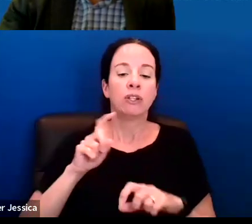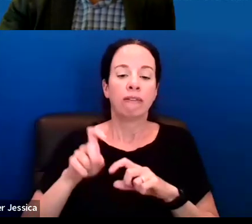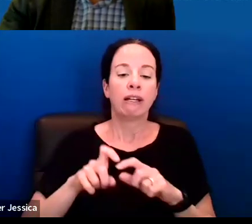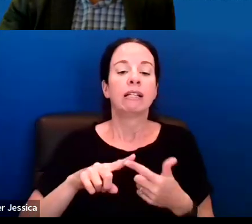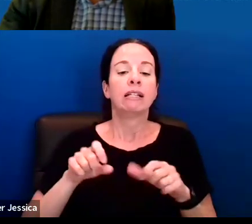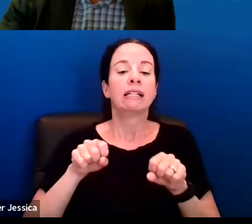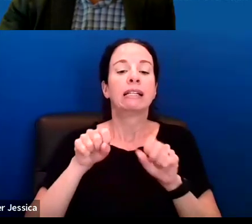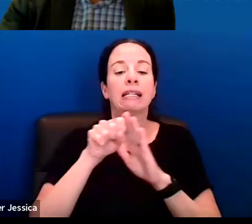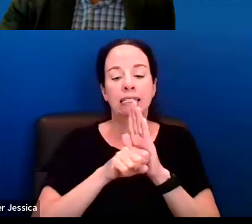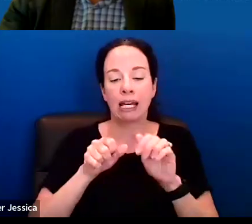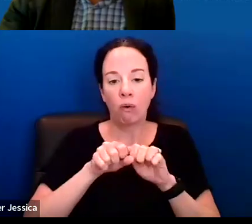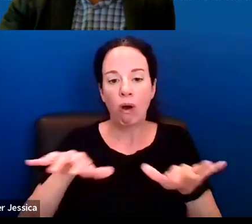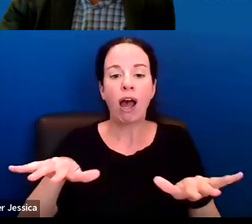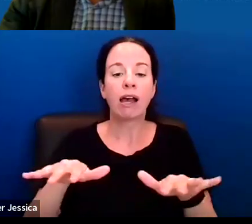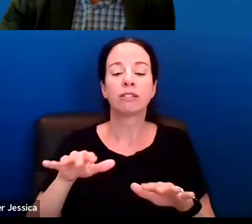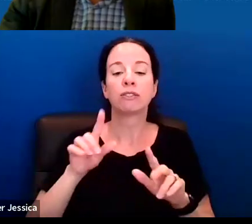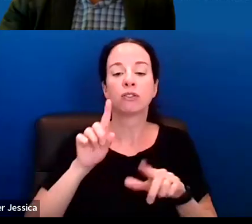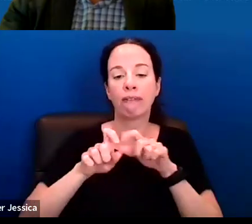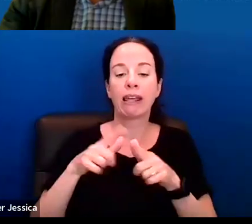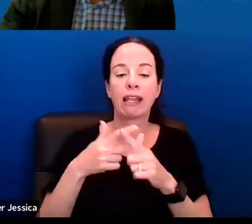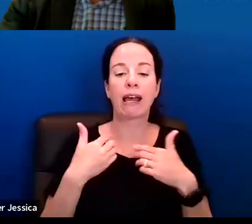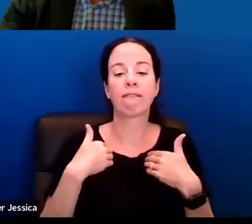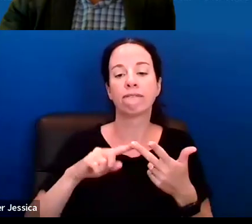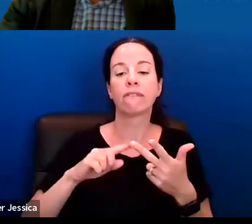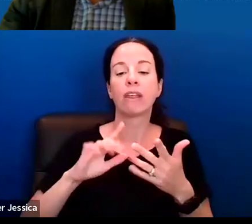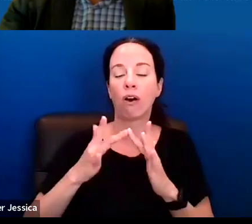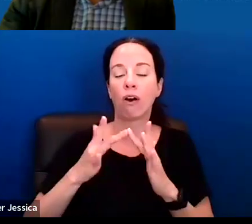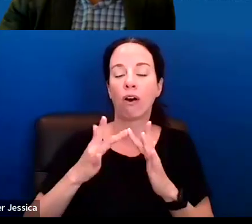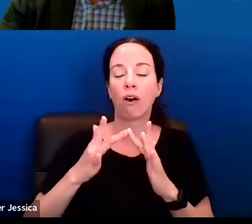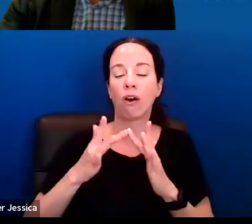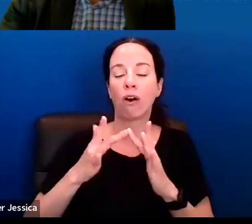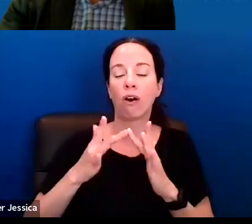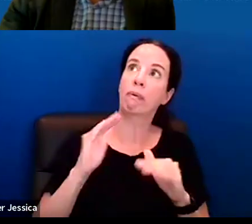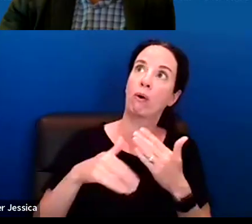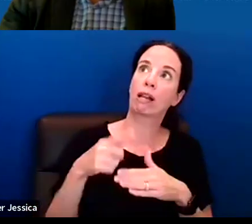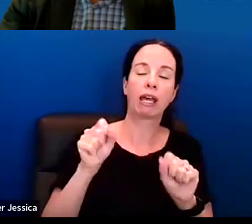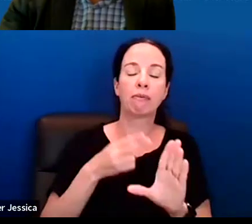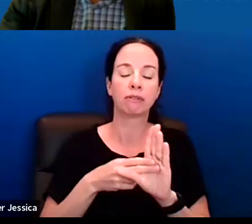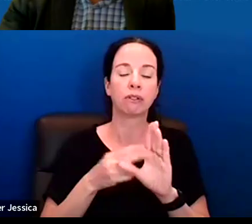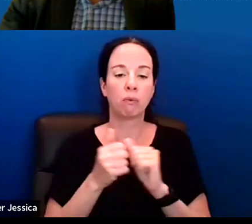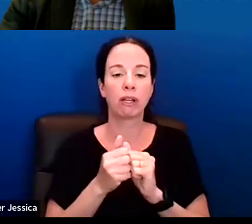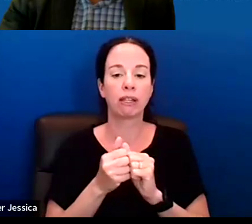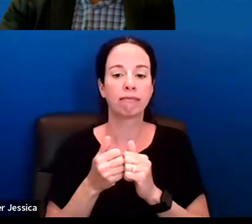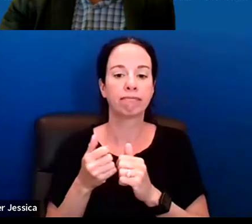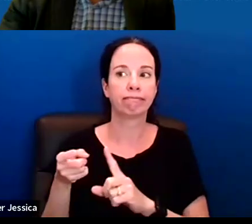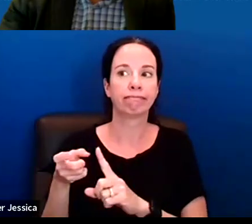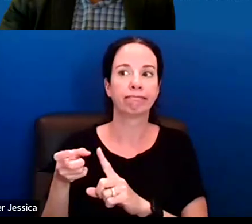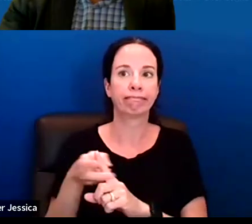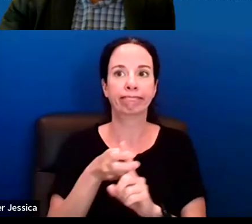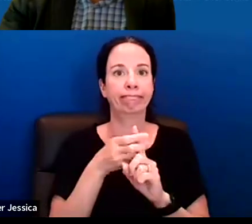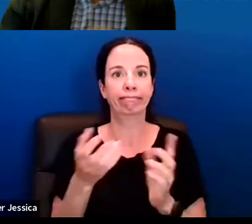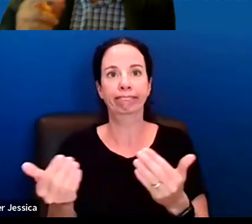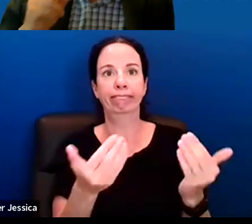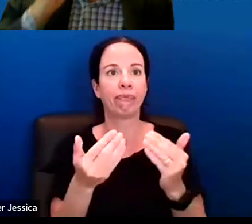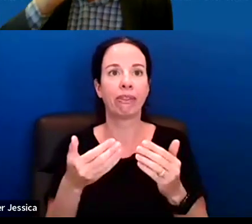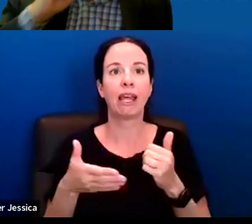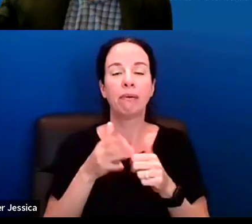modality where we're hoping we can have you all participate in getting folks to complete.